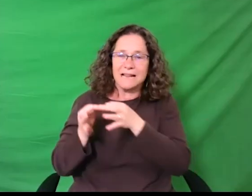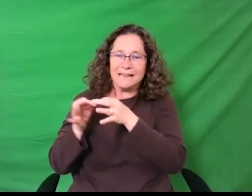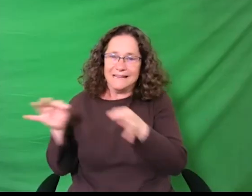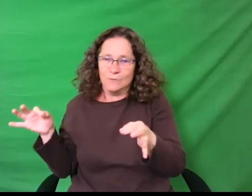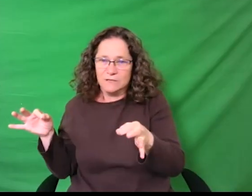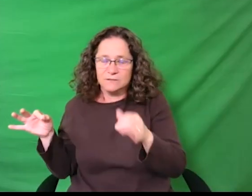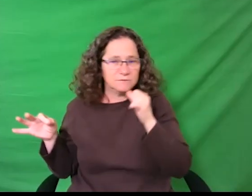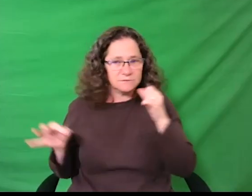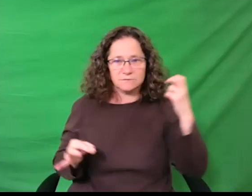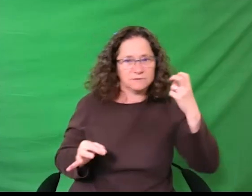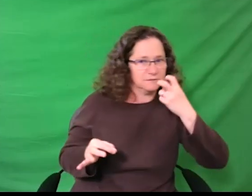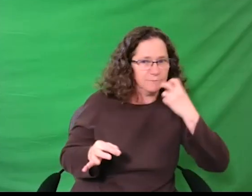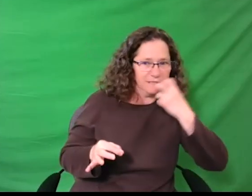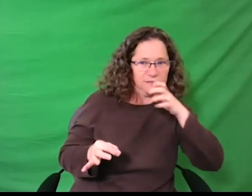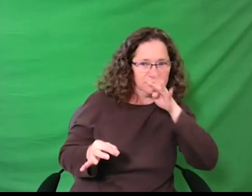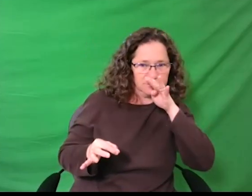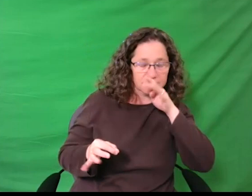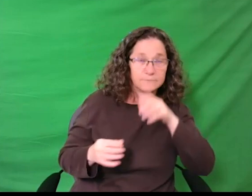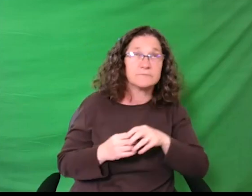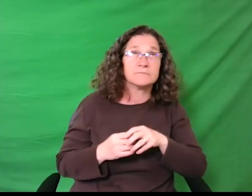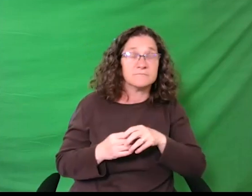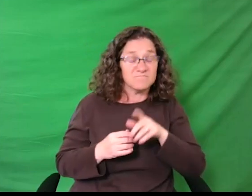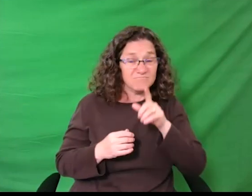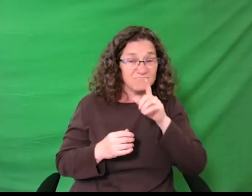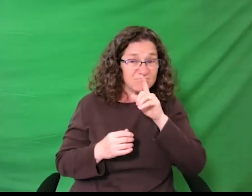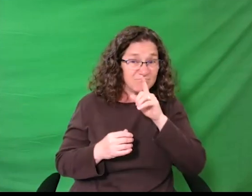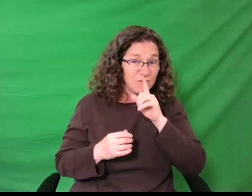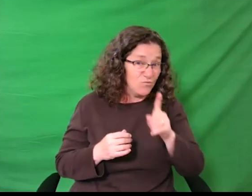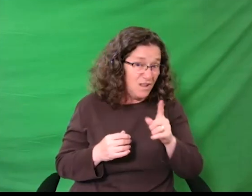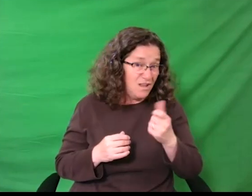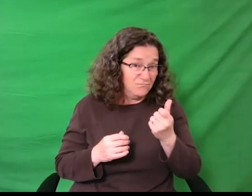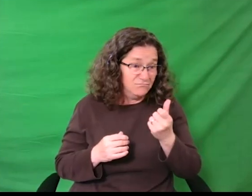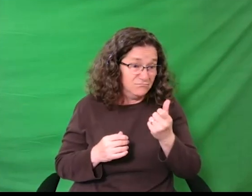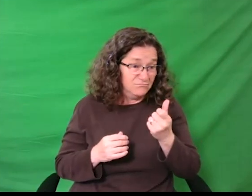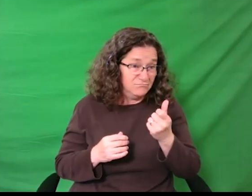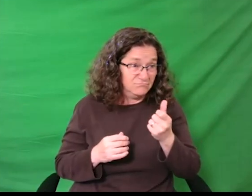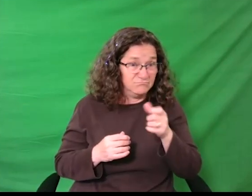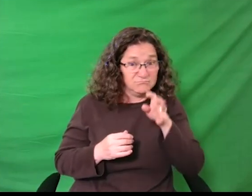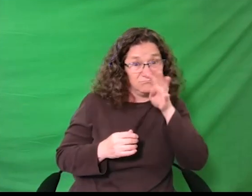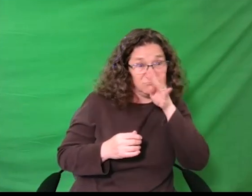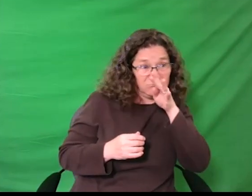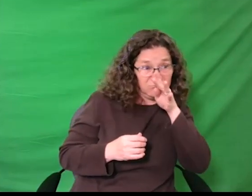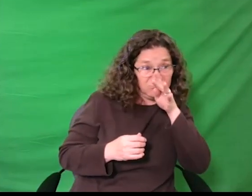You don't need spoken ability or to speak to use the system.